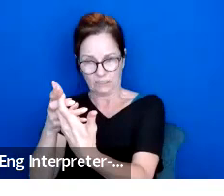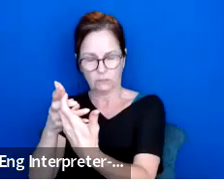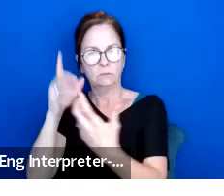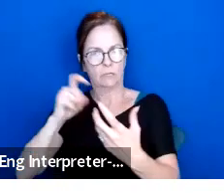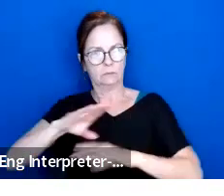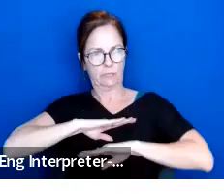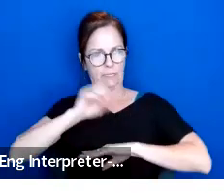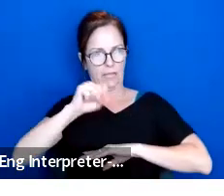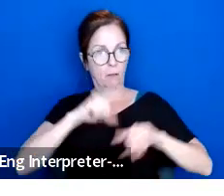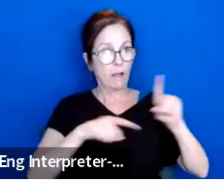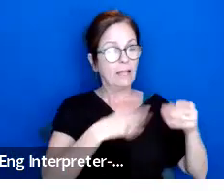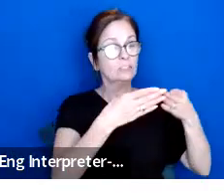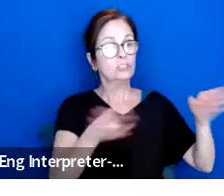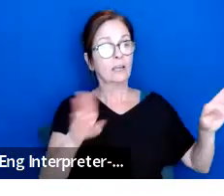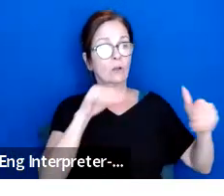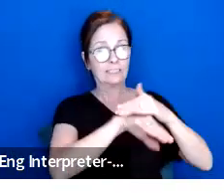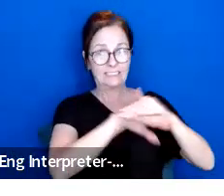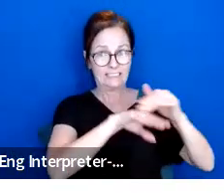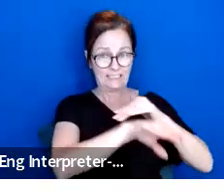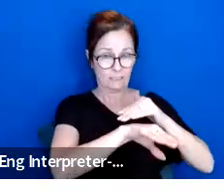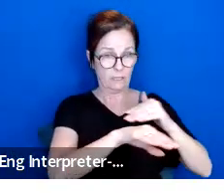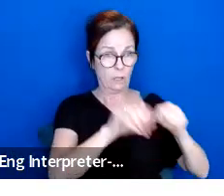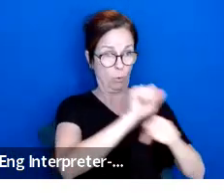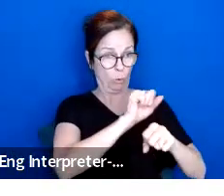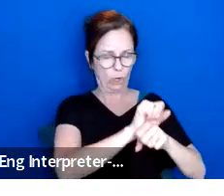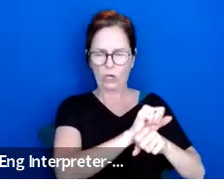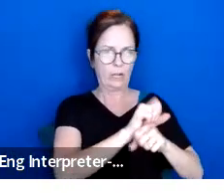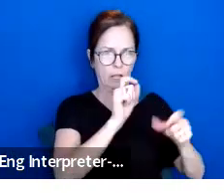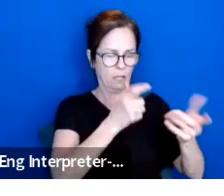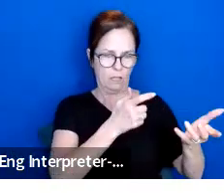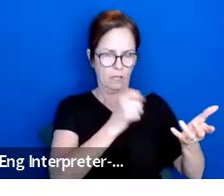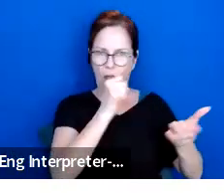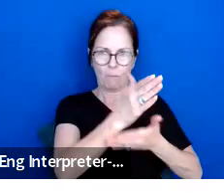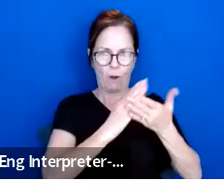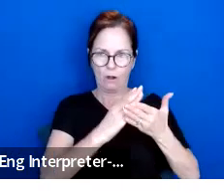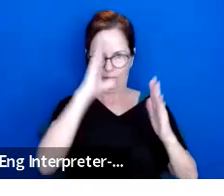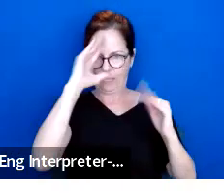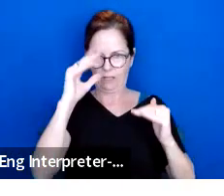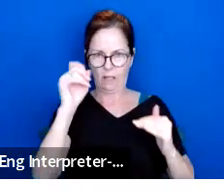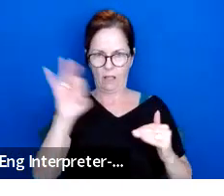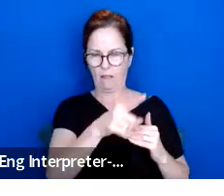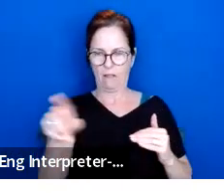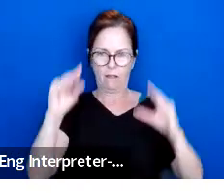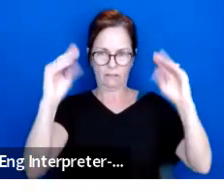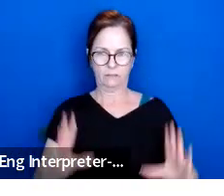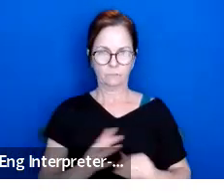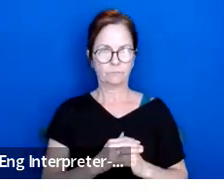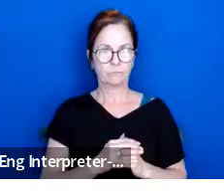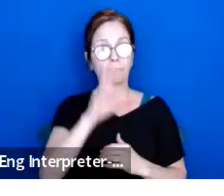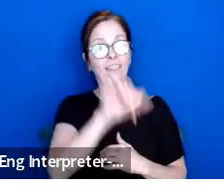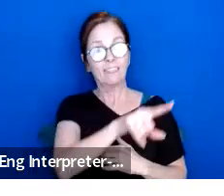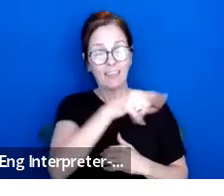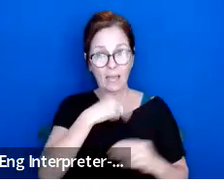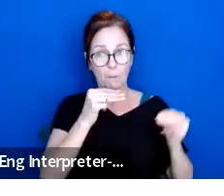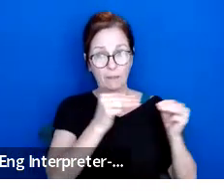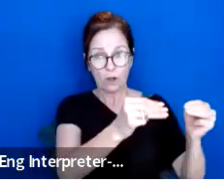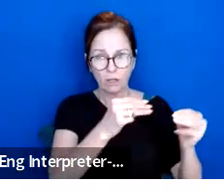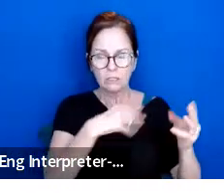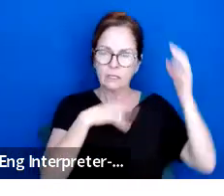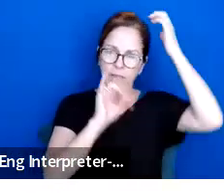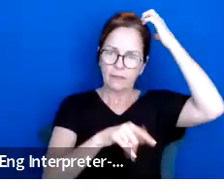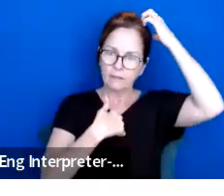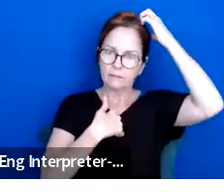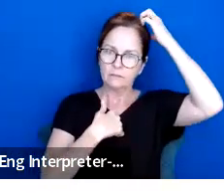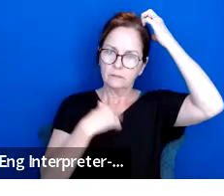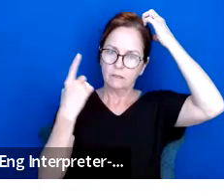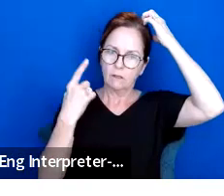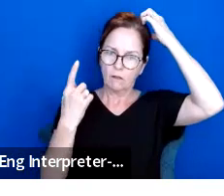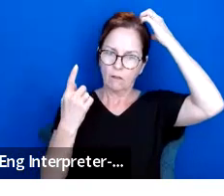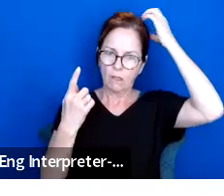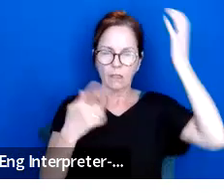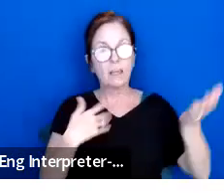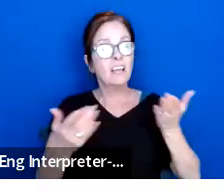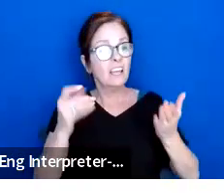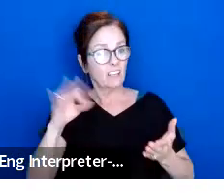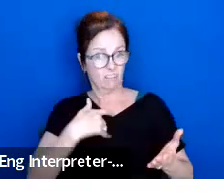Again, is not part of the expectation. And this and this particular methodology focuses on again. You know, if they say you've had 3 single complaints and you failed to meet accommodations.